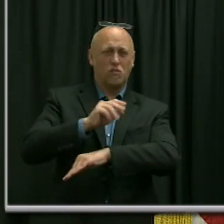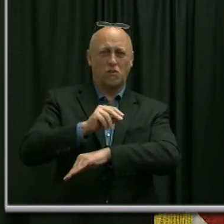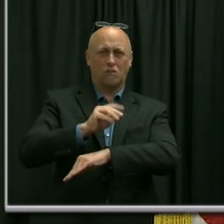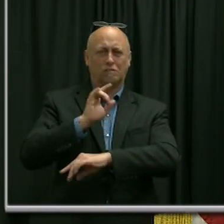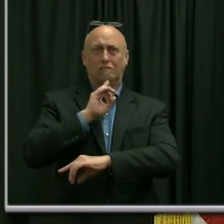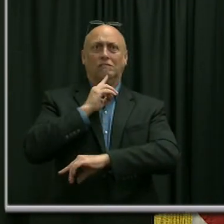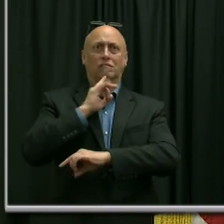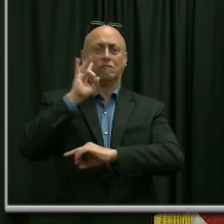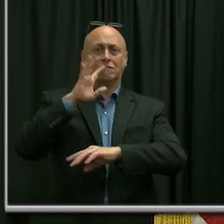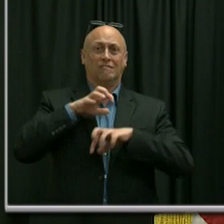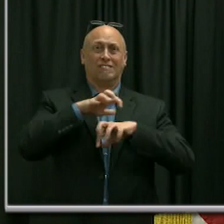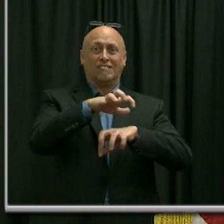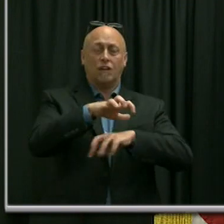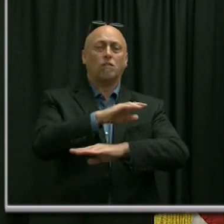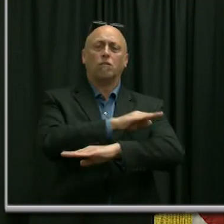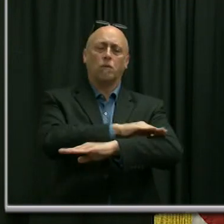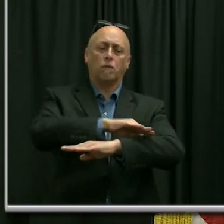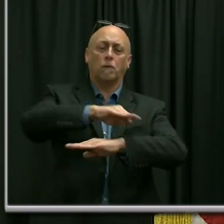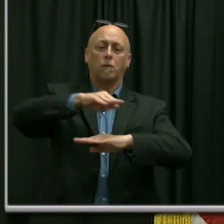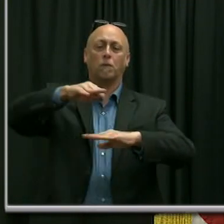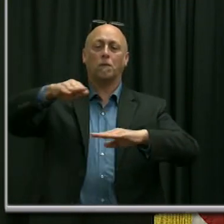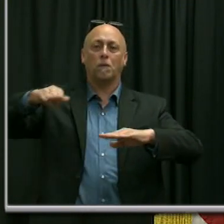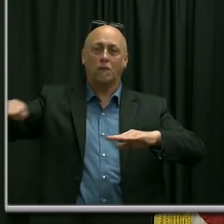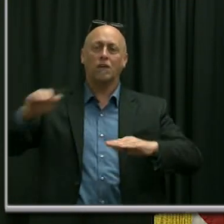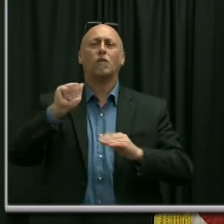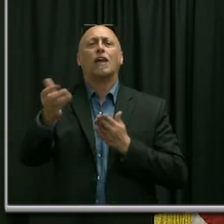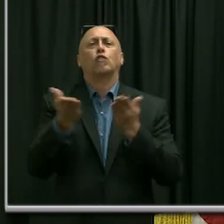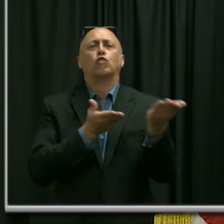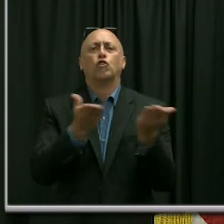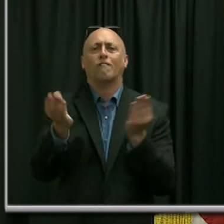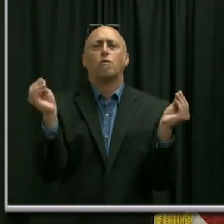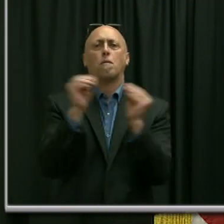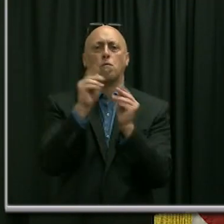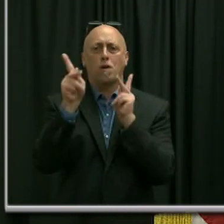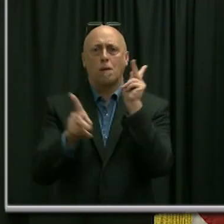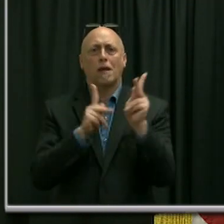BY FOLLOWING THIS PUBLIC HEALTH ORDER WE CAN REDUCE THE NUMBER